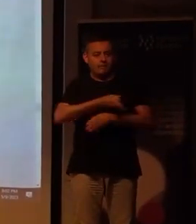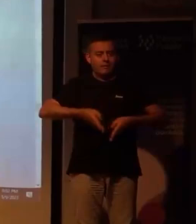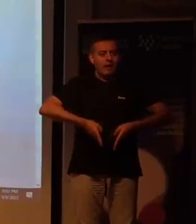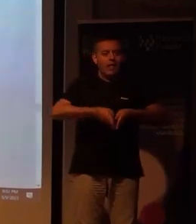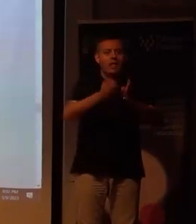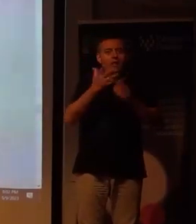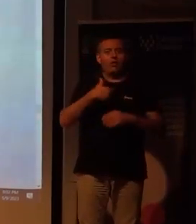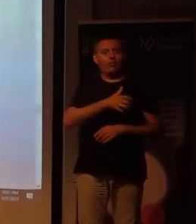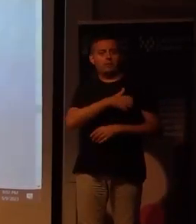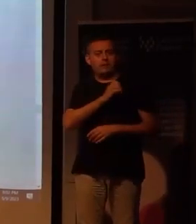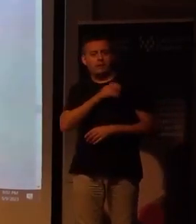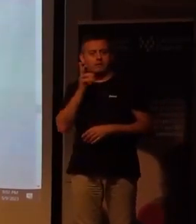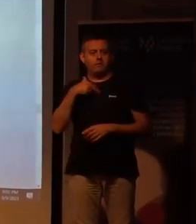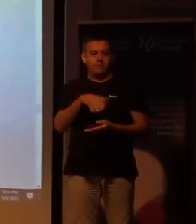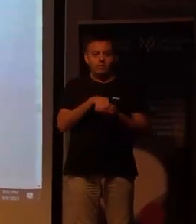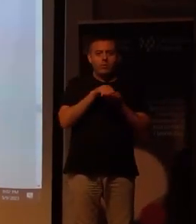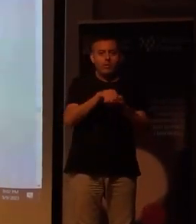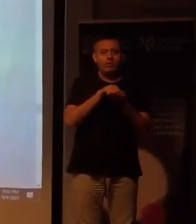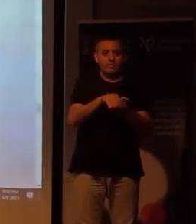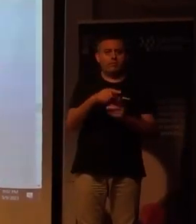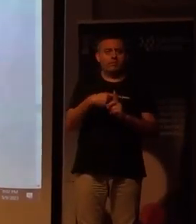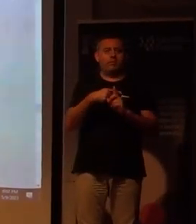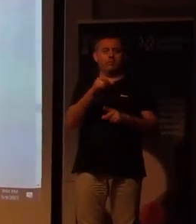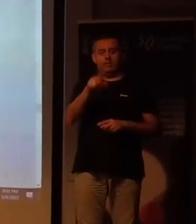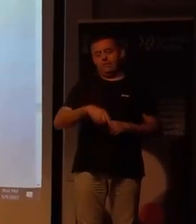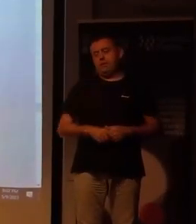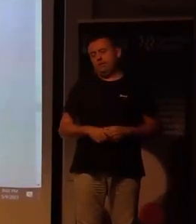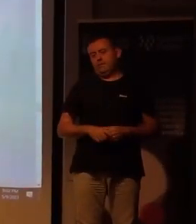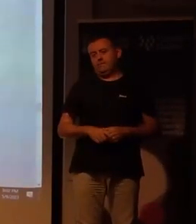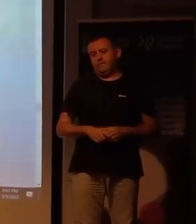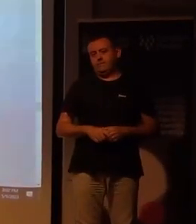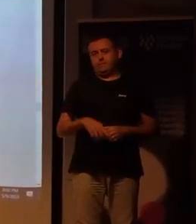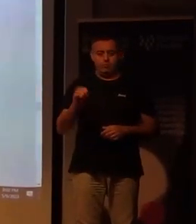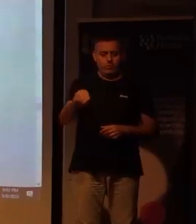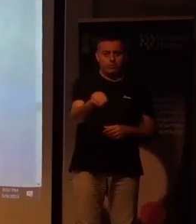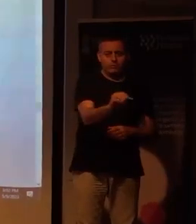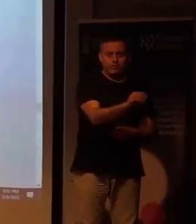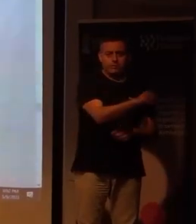and I’m going to keep the dark humour to myself. But it has also been seen